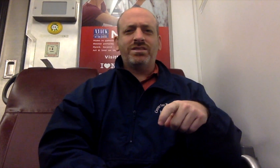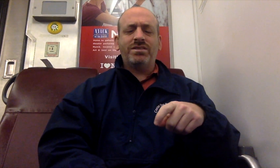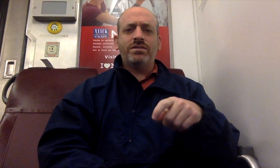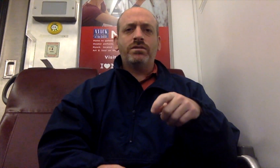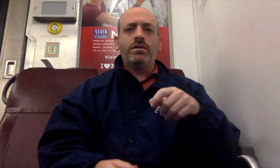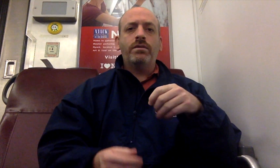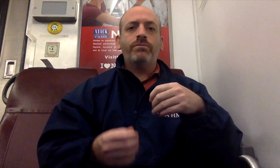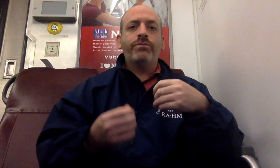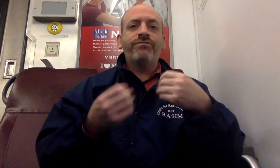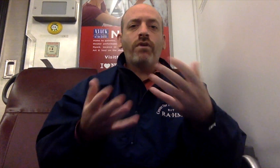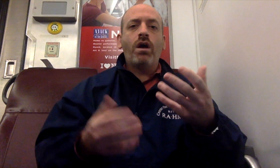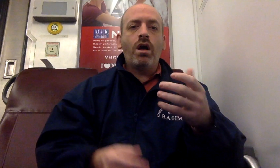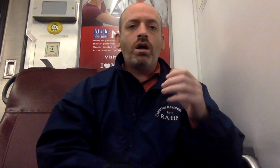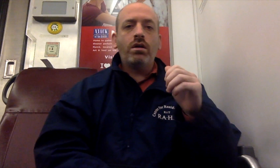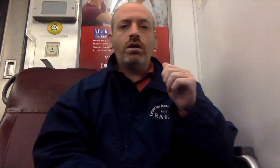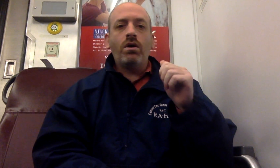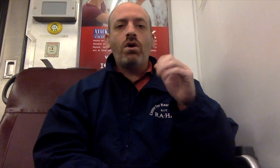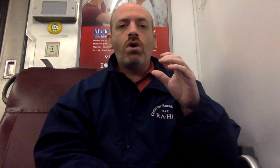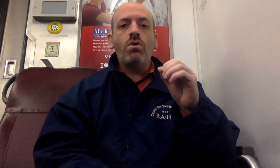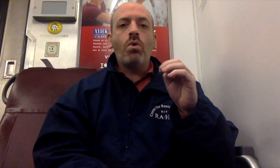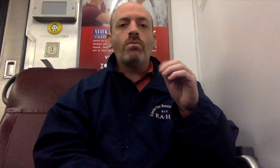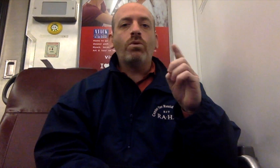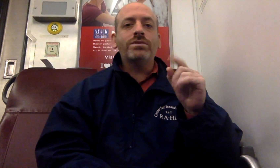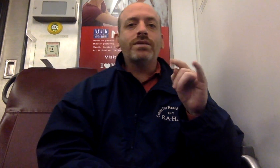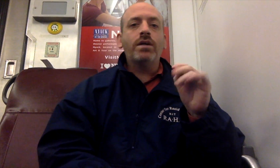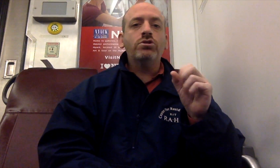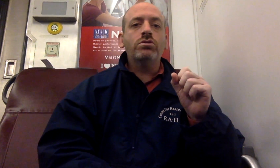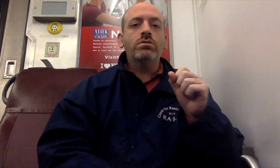that provides are required to provide accommodations